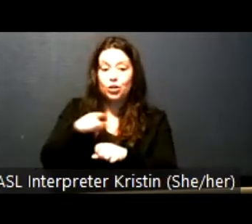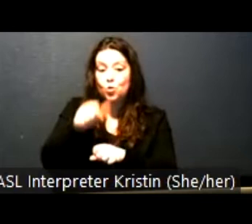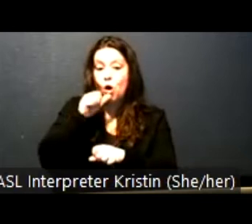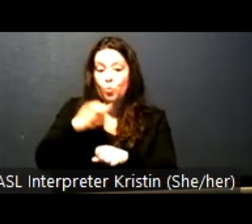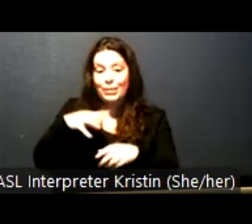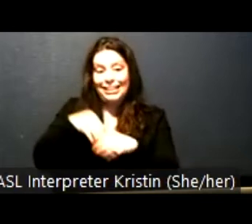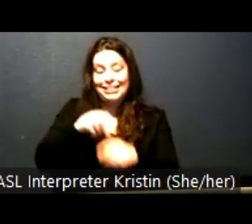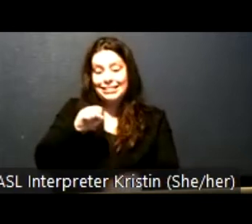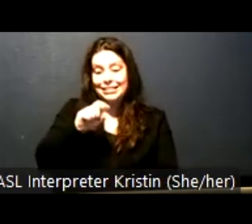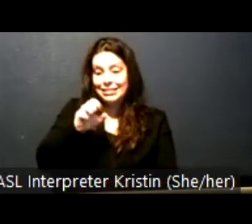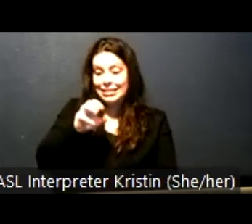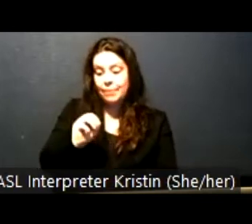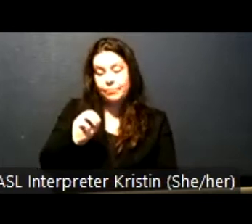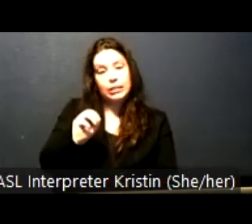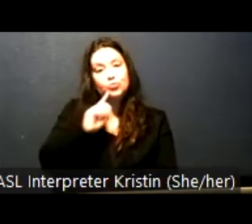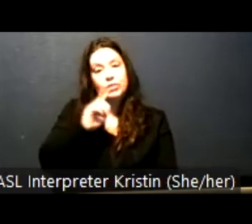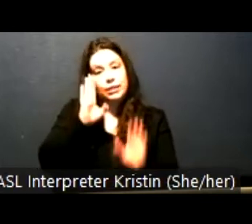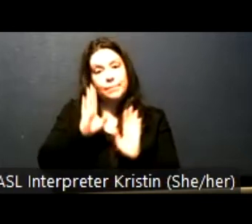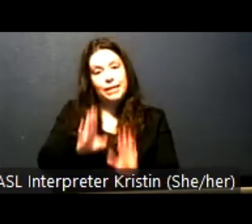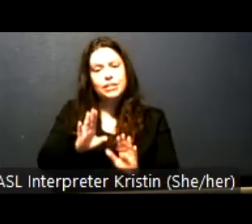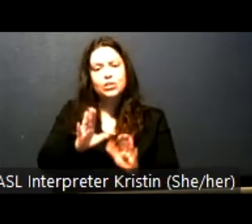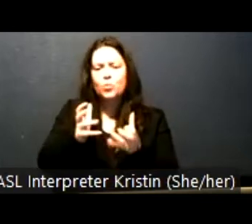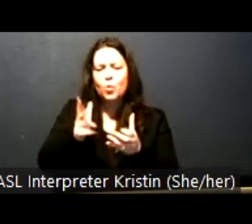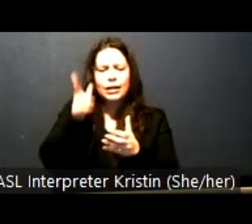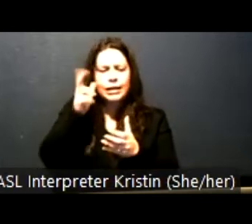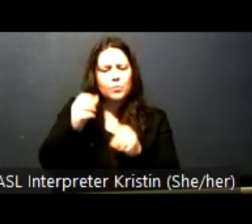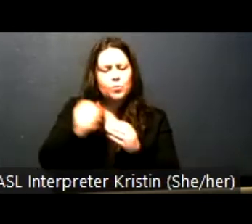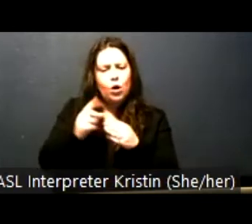your journey. How did you become interested in this? You said this is what you love about your job.